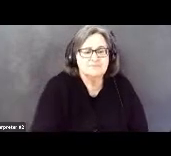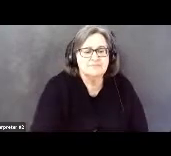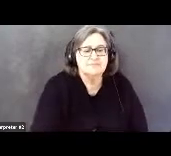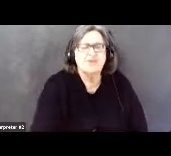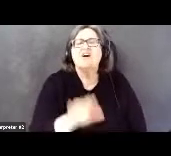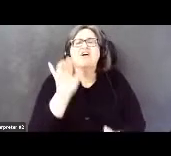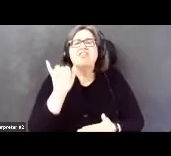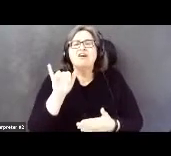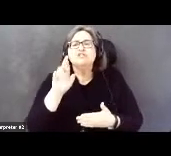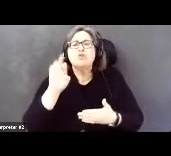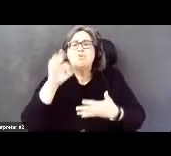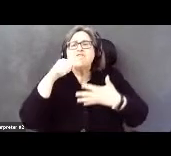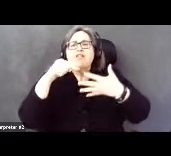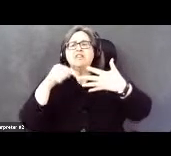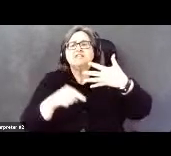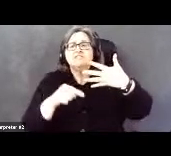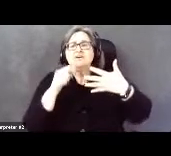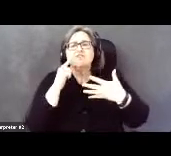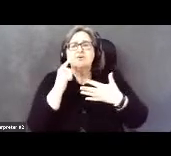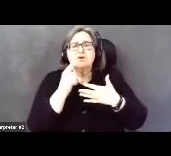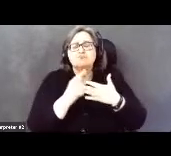for those of you who would like to